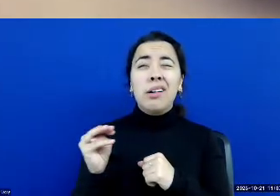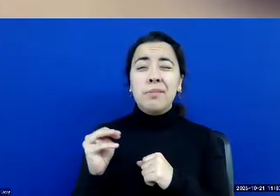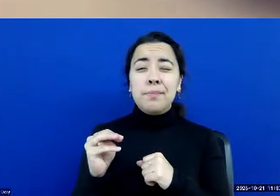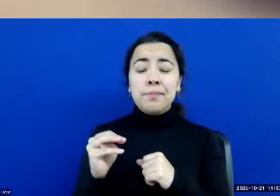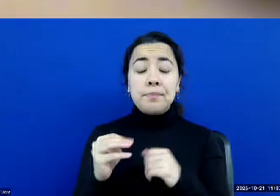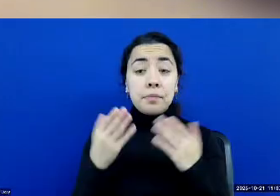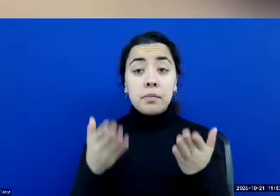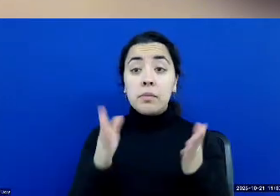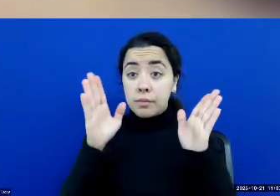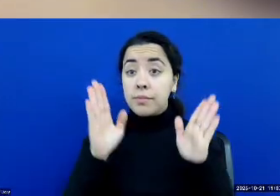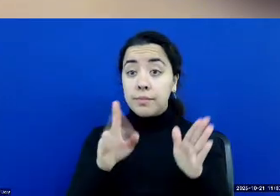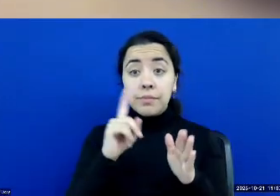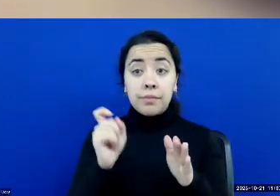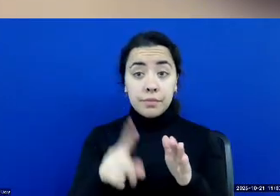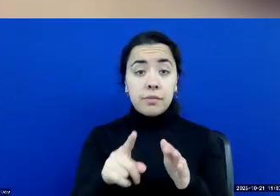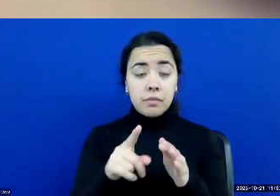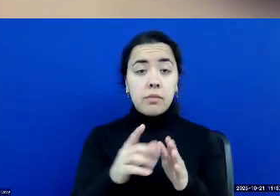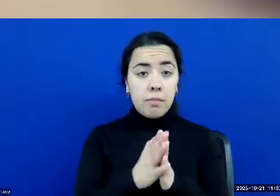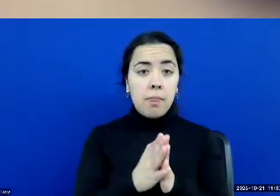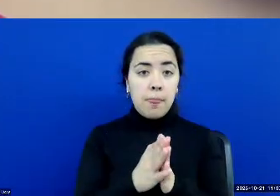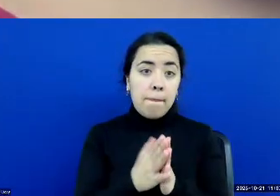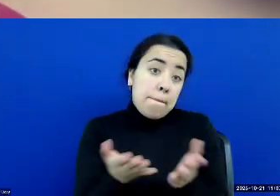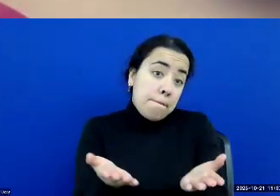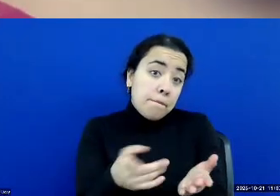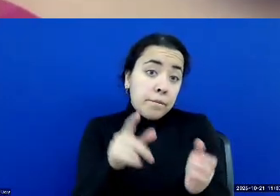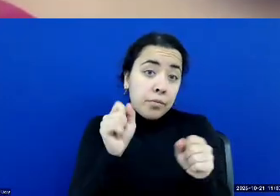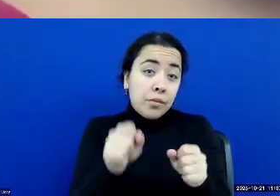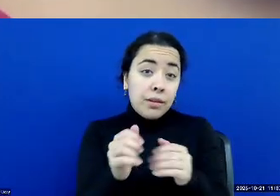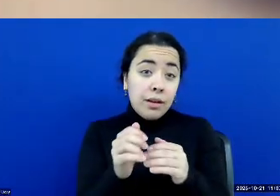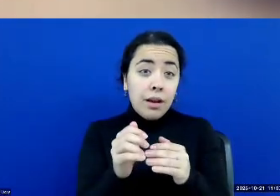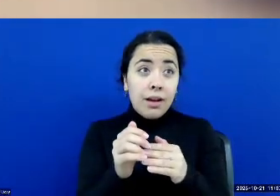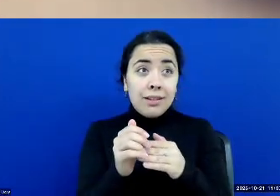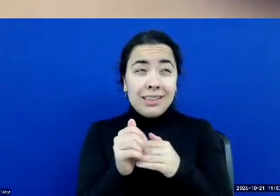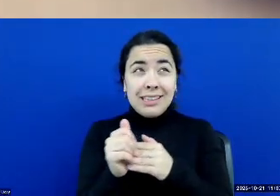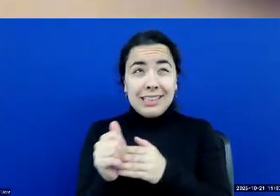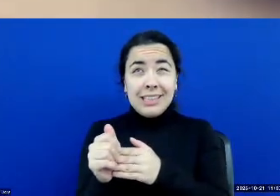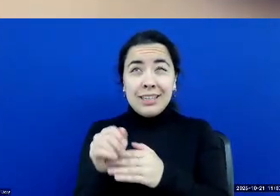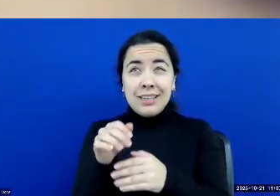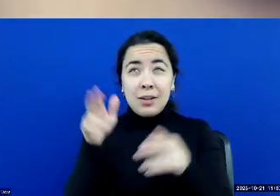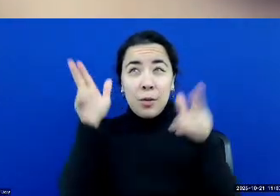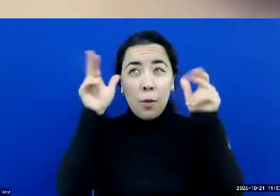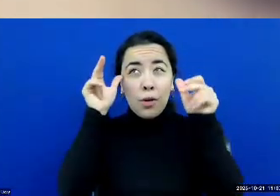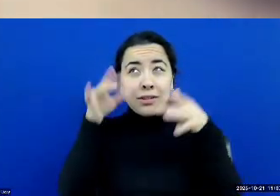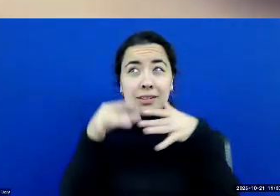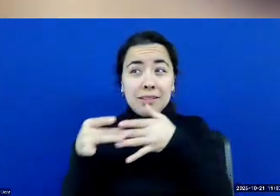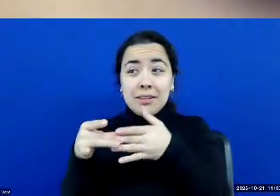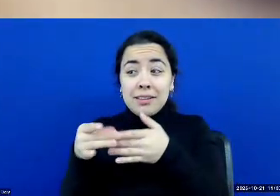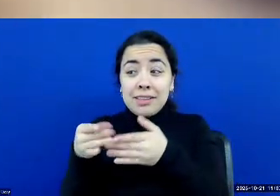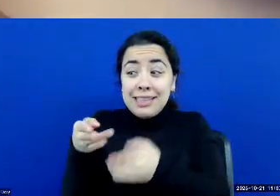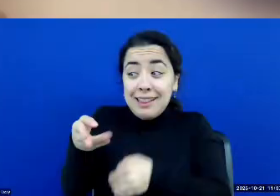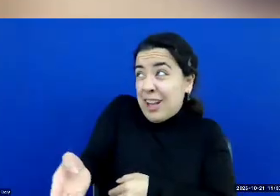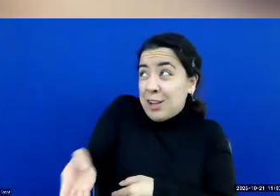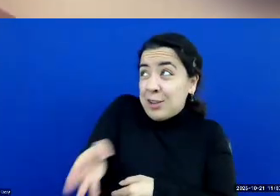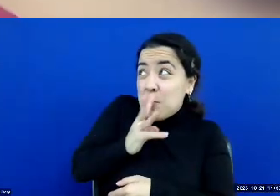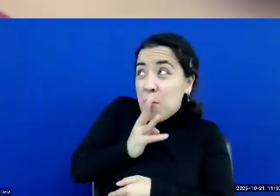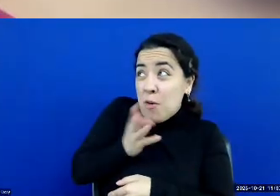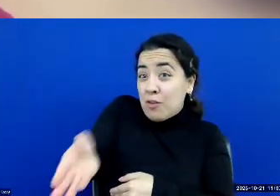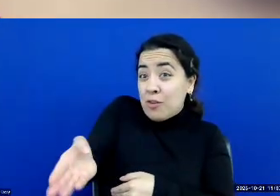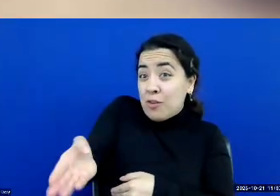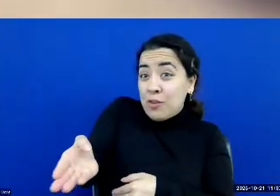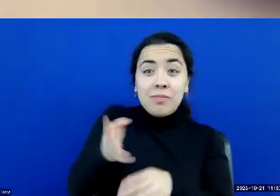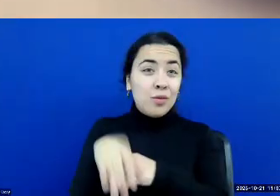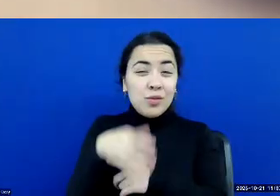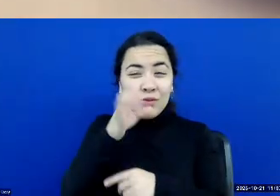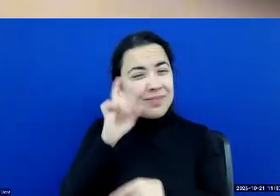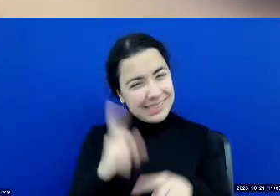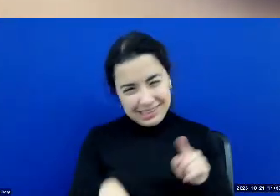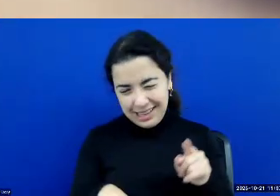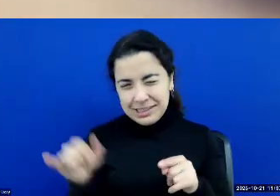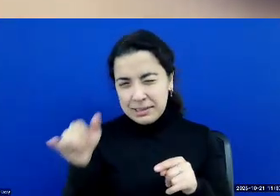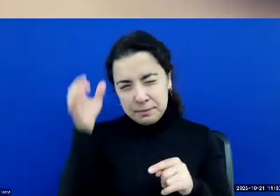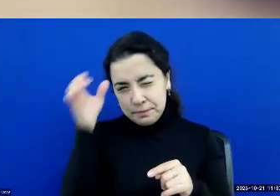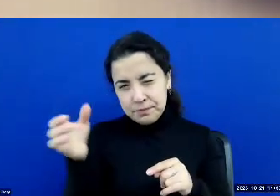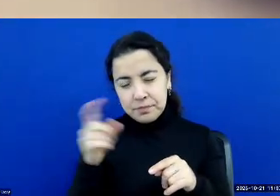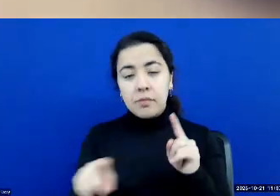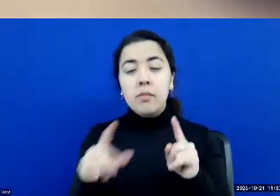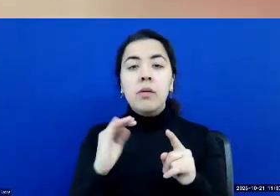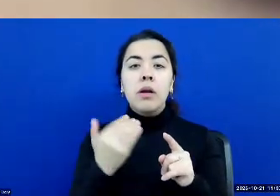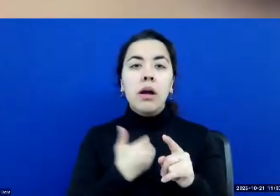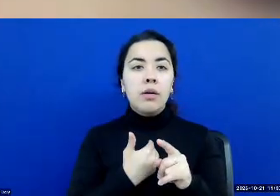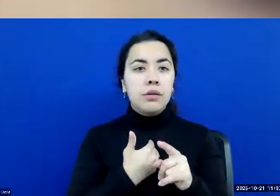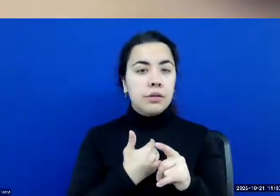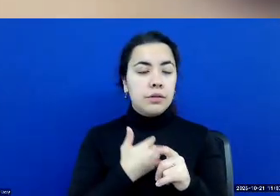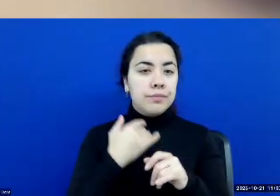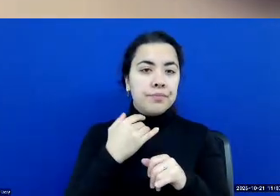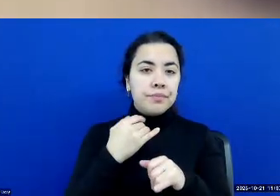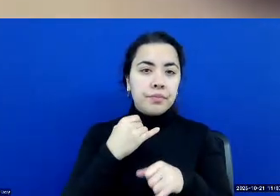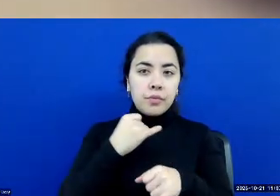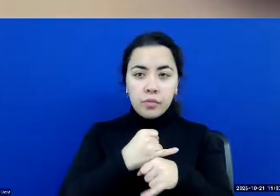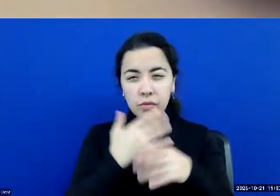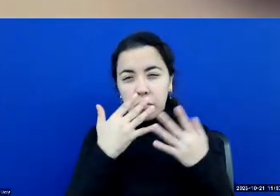Kathleen DeForest: This is a great question. Like, you can lead a horse to water, but you can't make him drink, right? It's that same kind of concept. Unfortunately, within our institution.